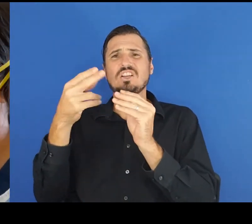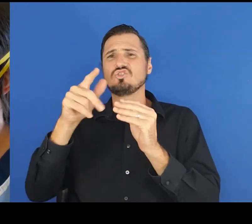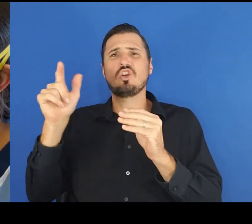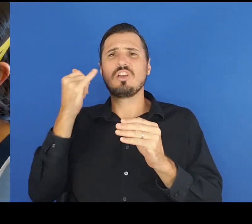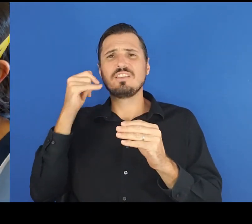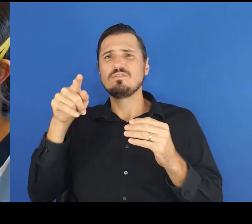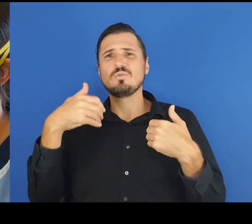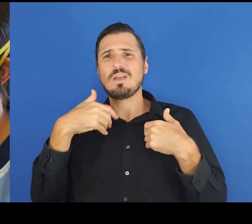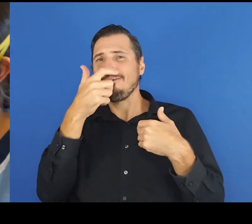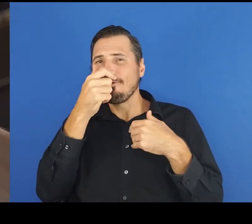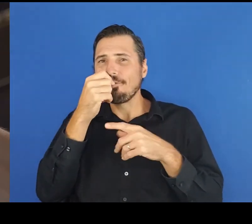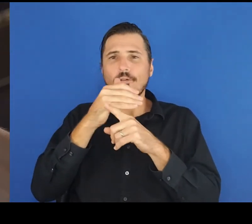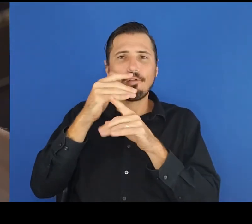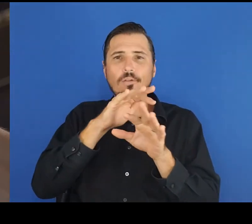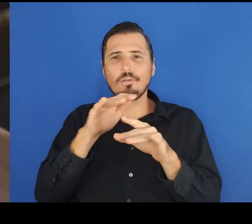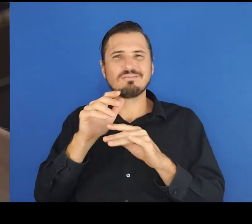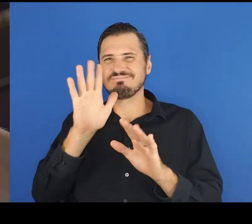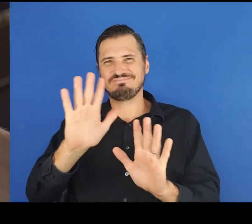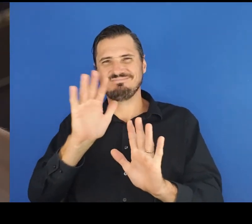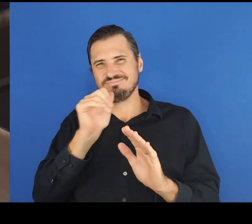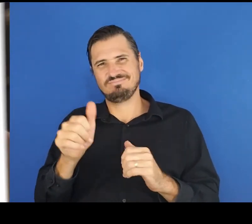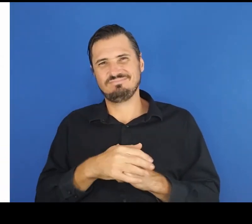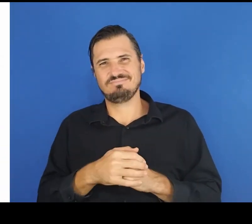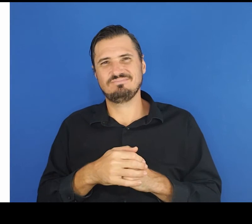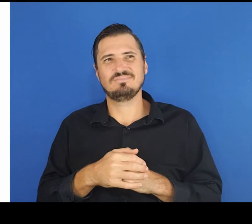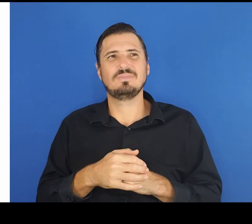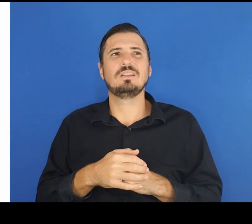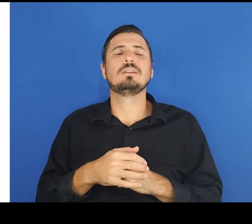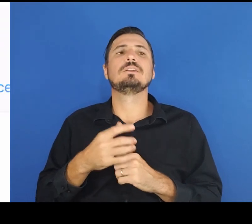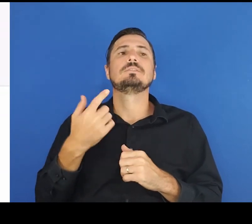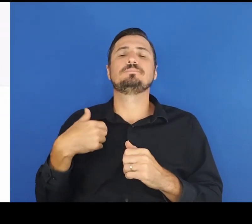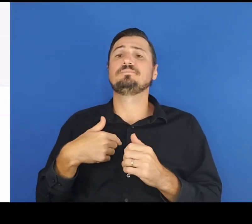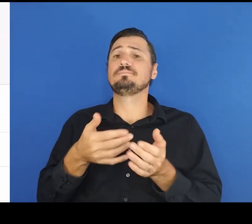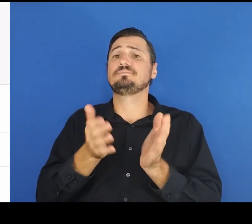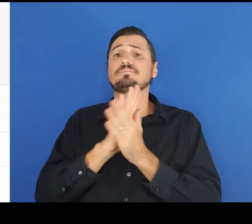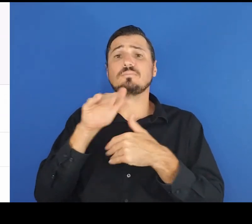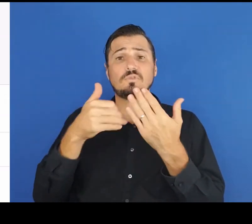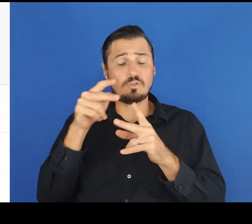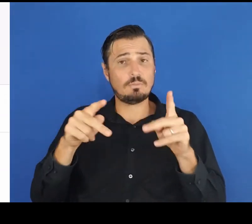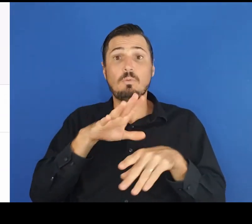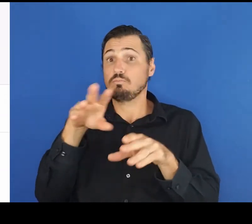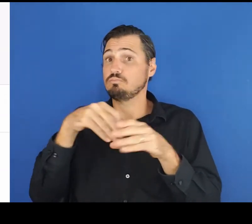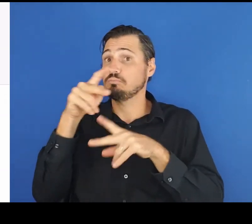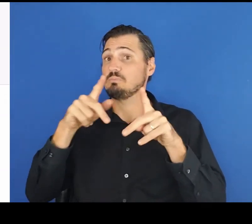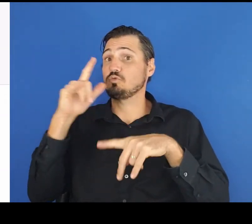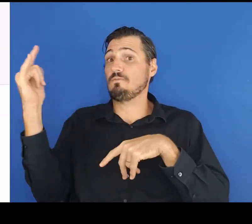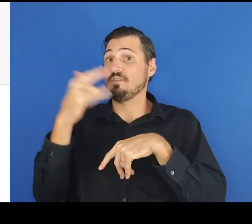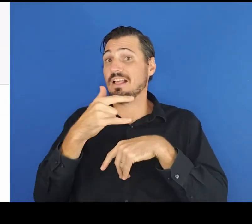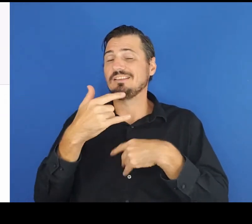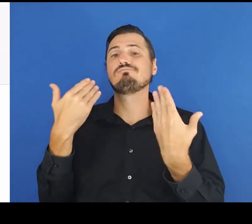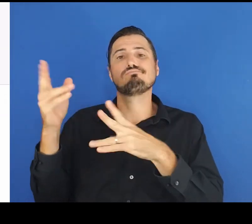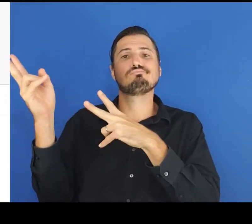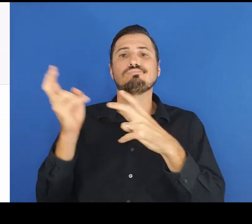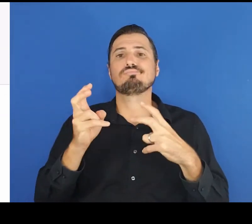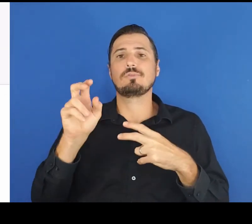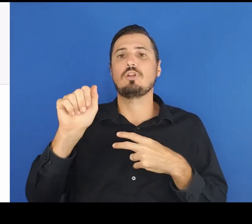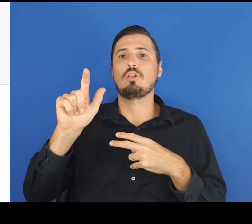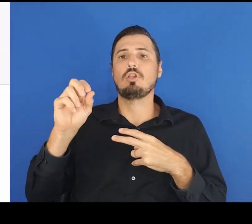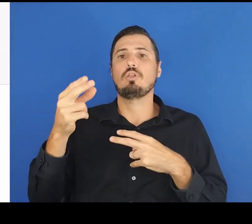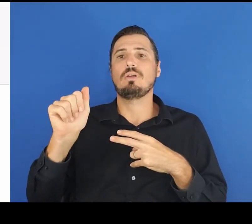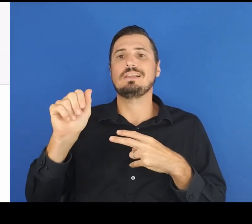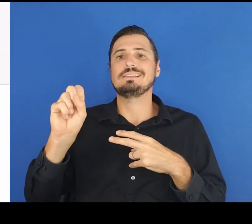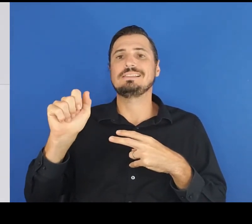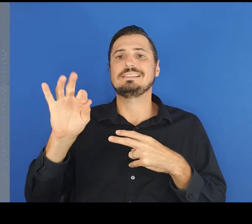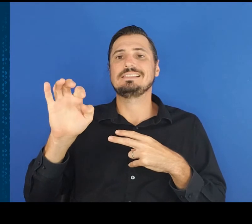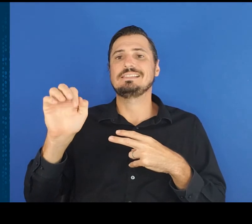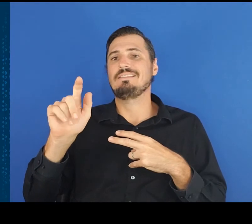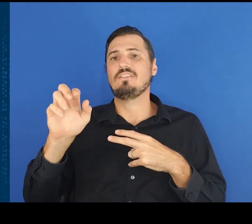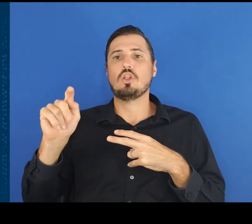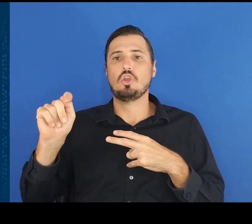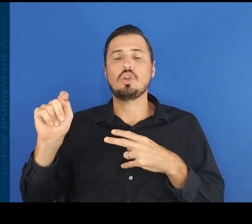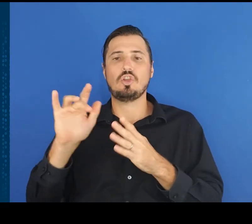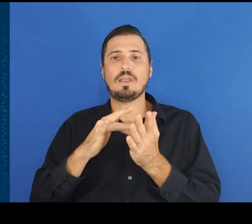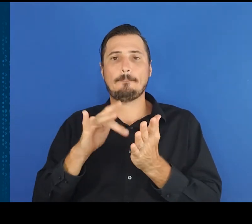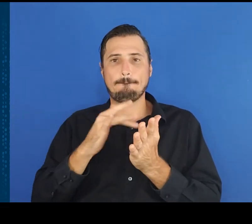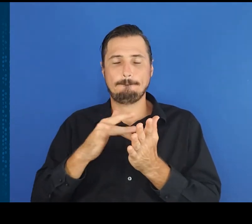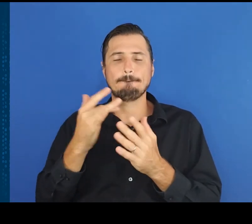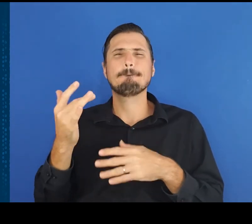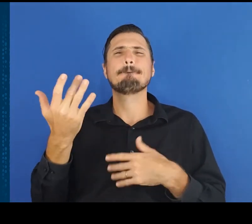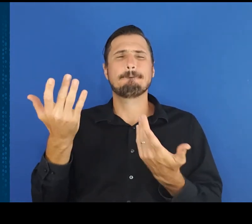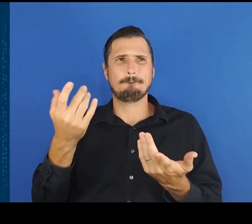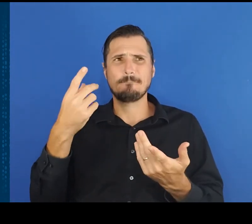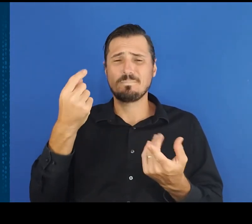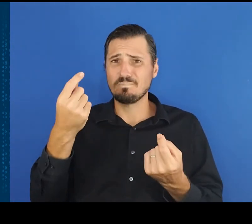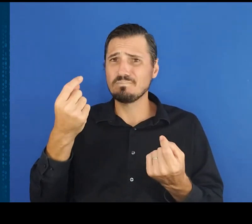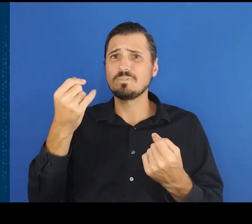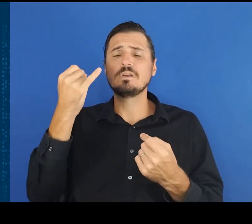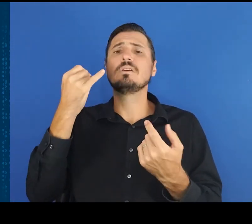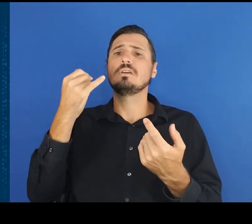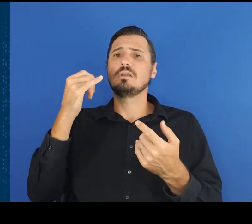We ask everyone, including incoming travelers, to download the Aloha Safe Alert app onto your smartphone. AlohaSafe Alert is an official exposure notification, which alerts you if you have been